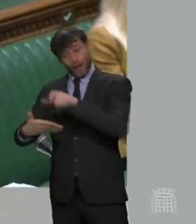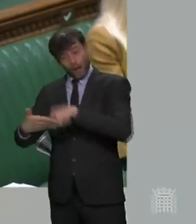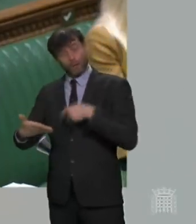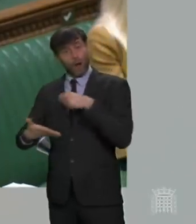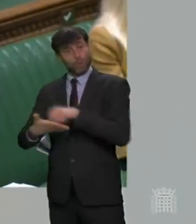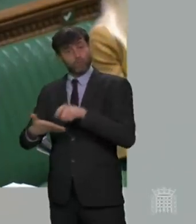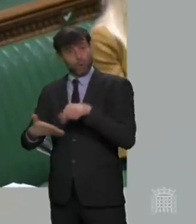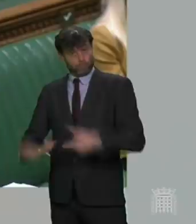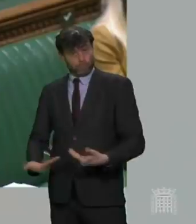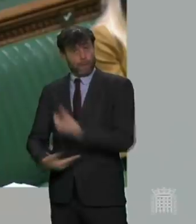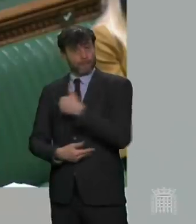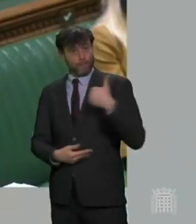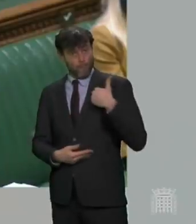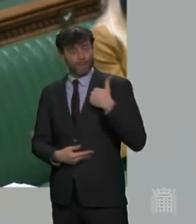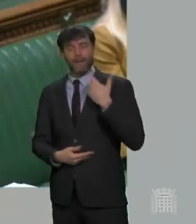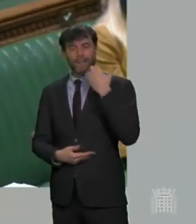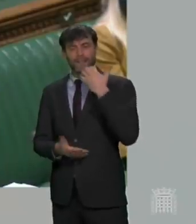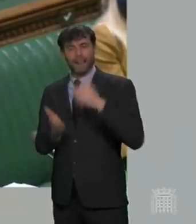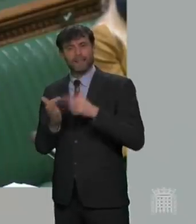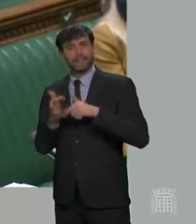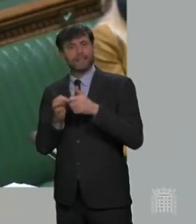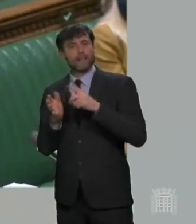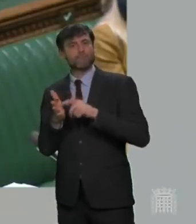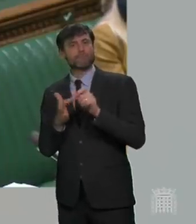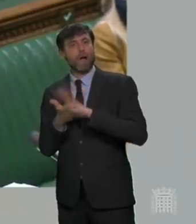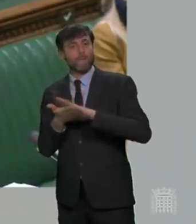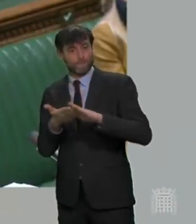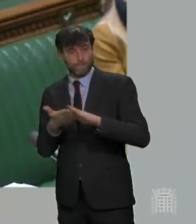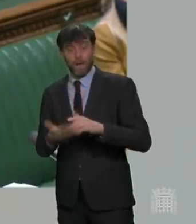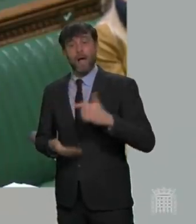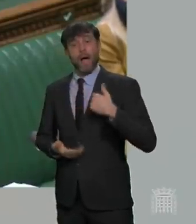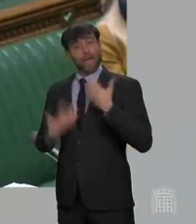he would have seen that the things that we have set out in the Hendy